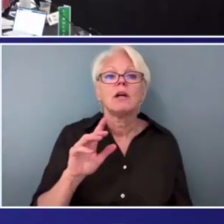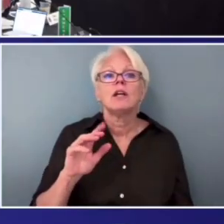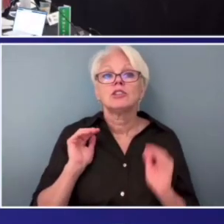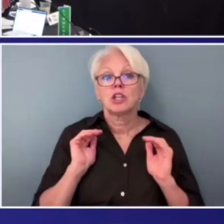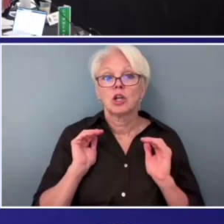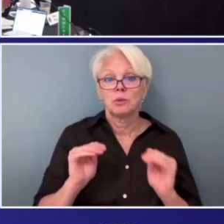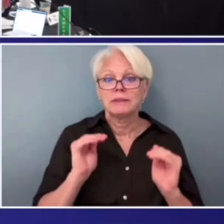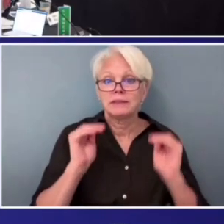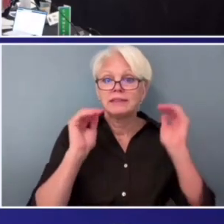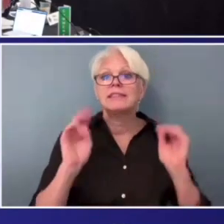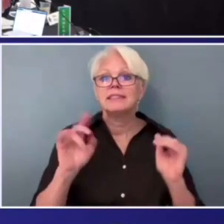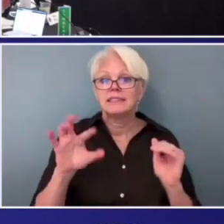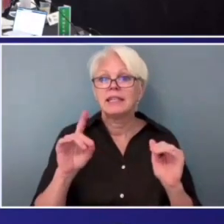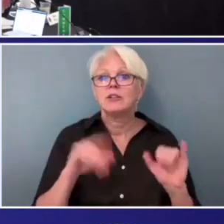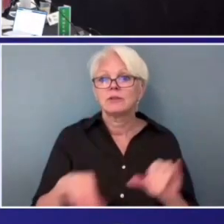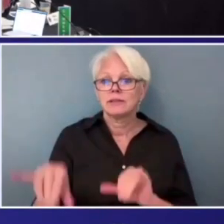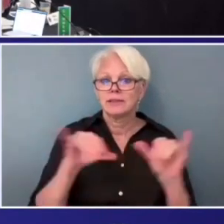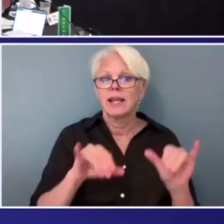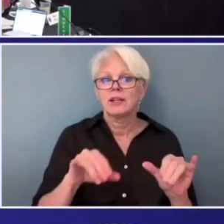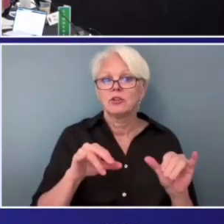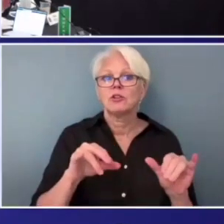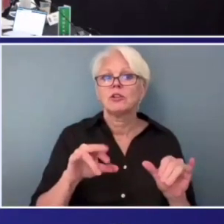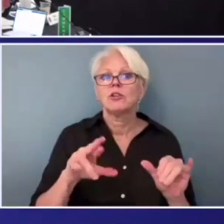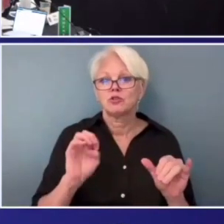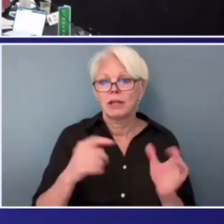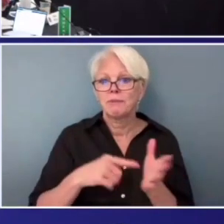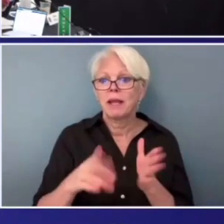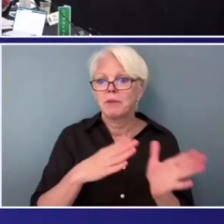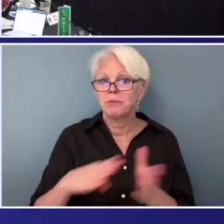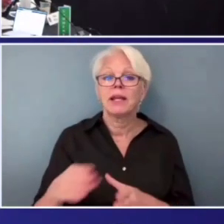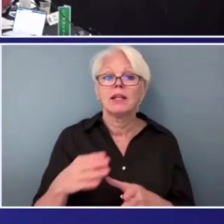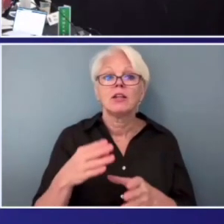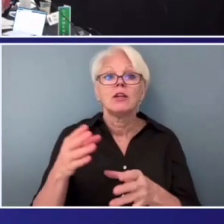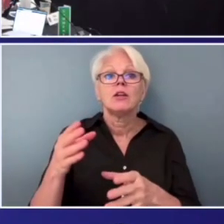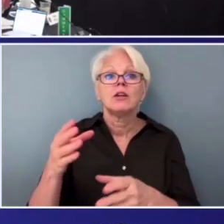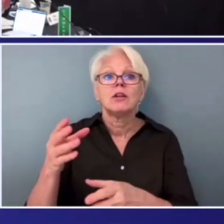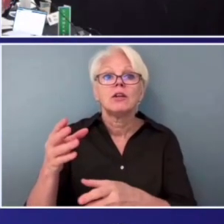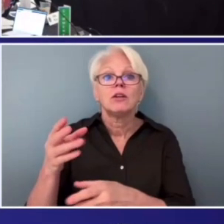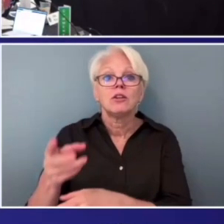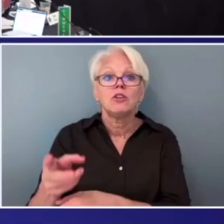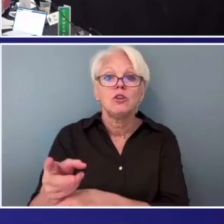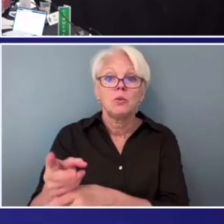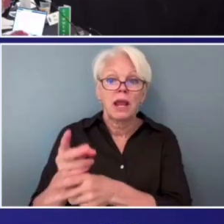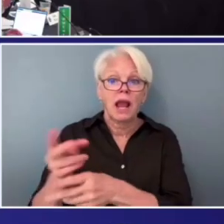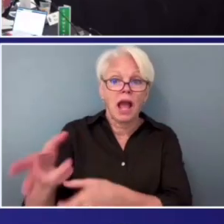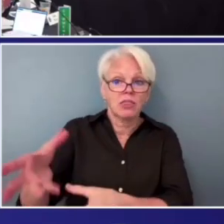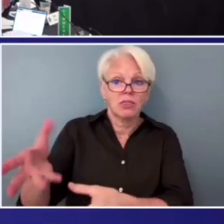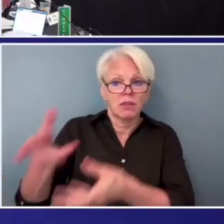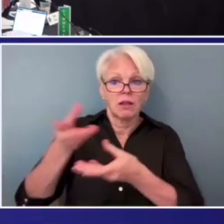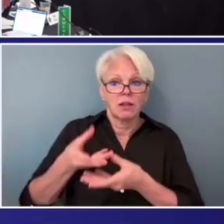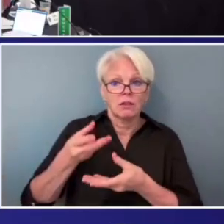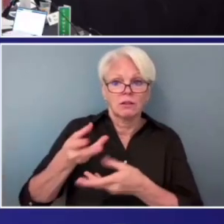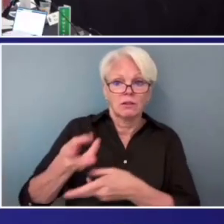Plan is you received a loan before 2026 and also received a Direct Loan that was made